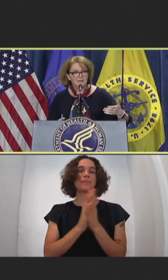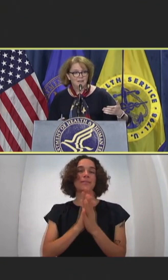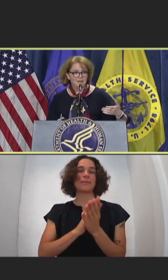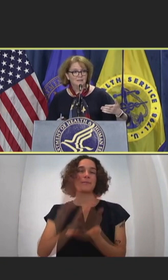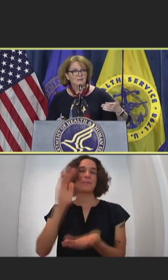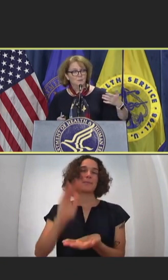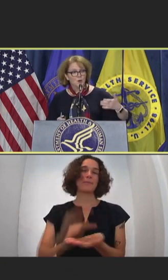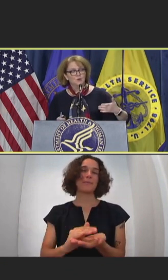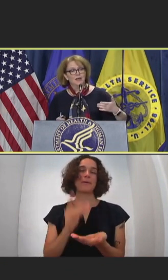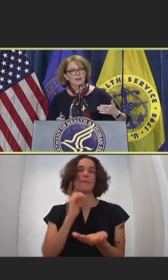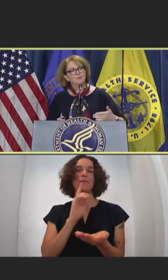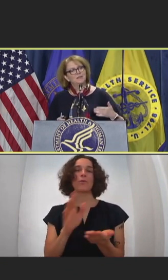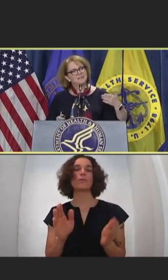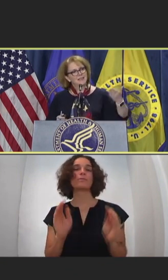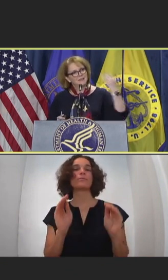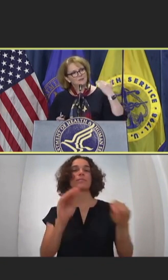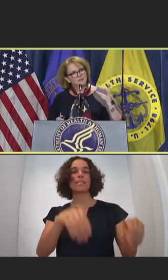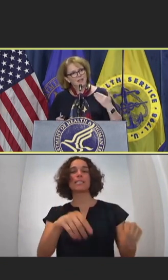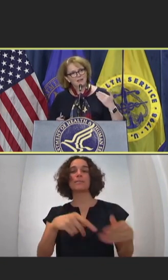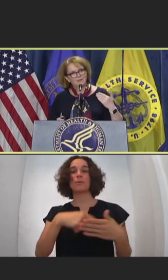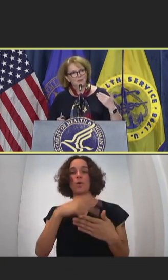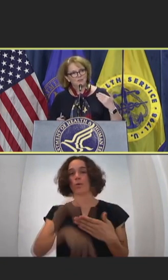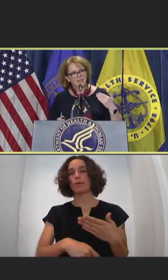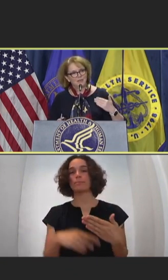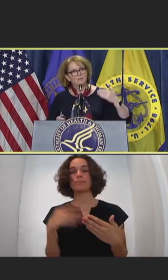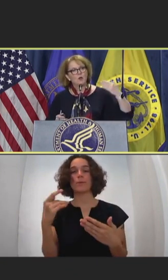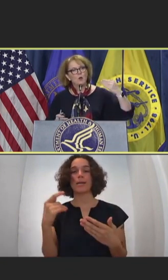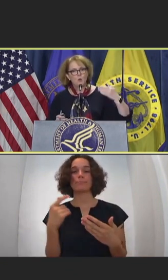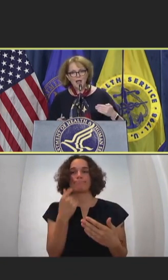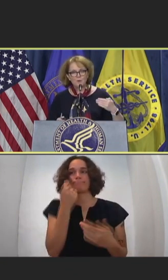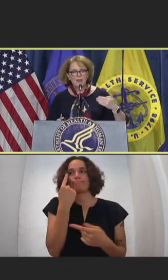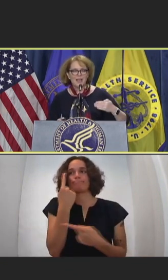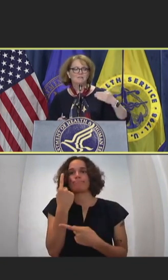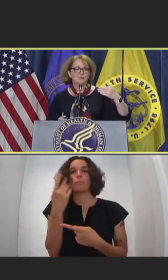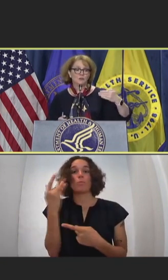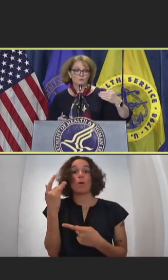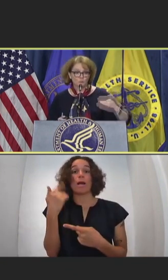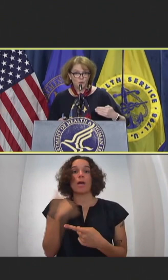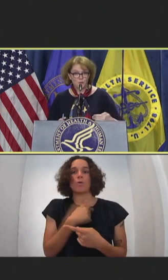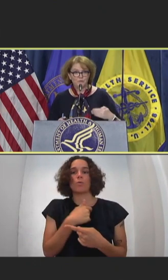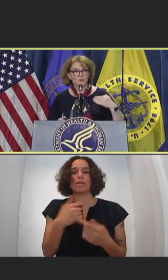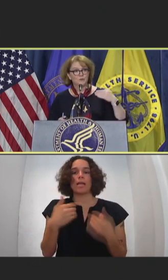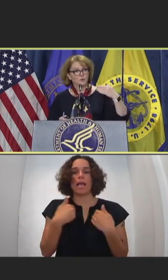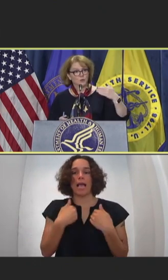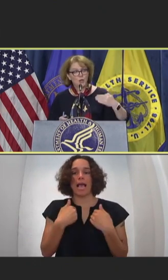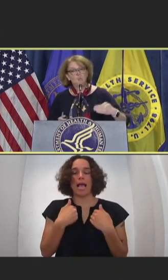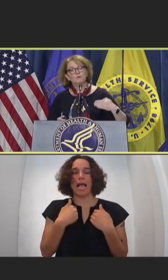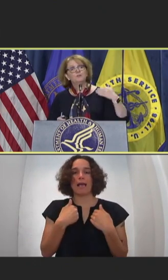this program. Because I think there's a lack of understanding of why we have a universal routine